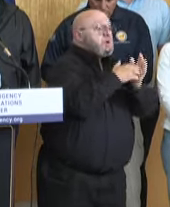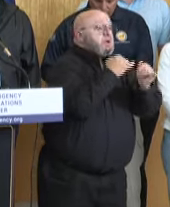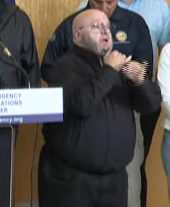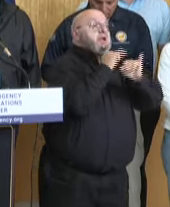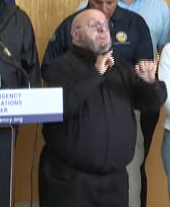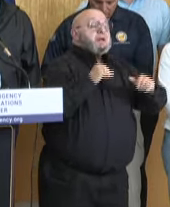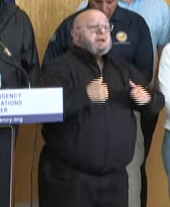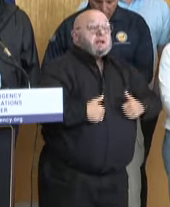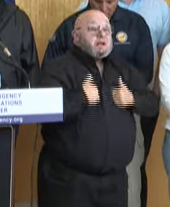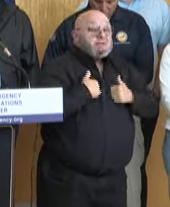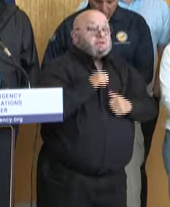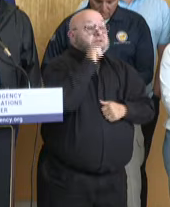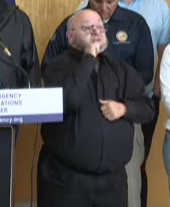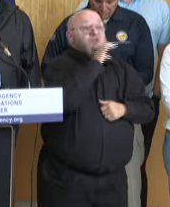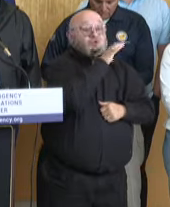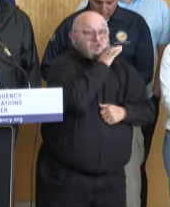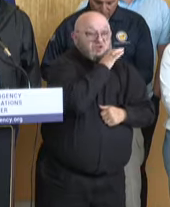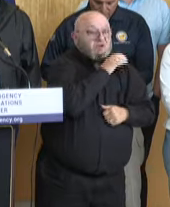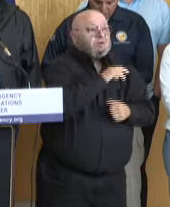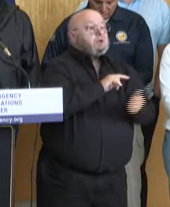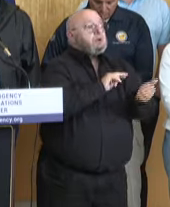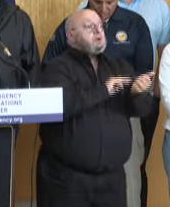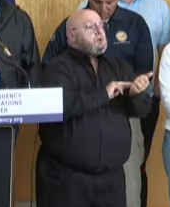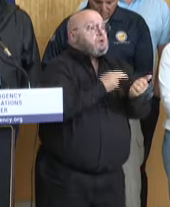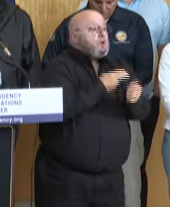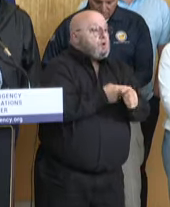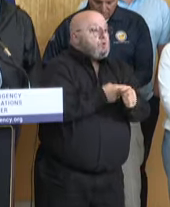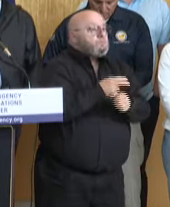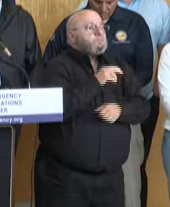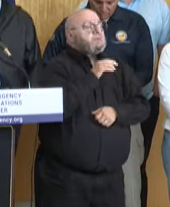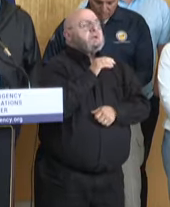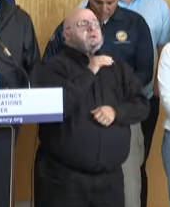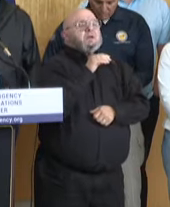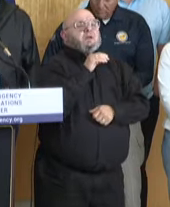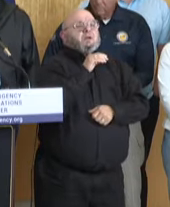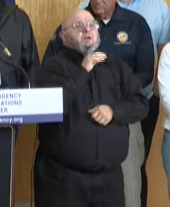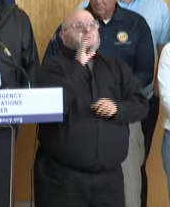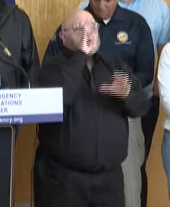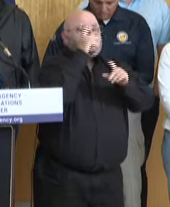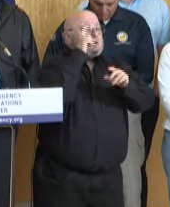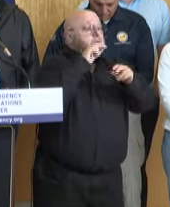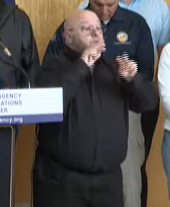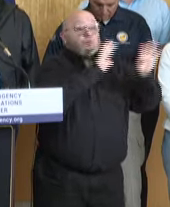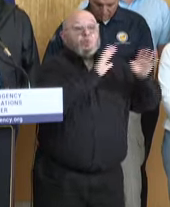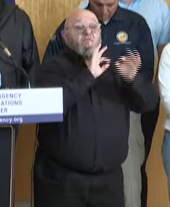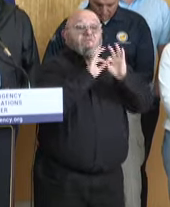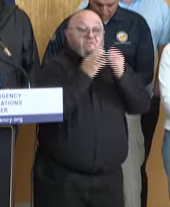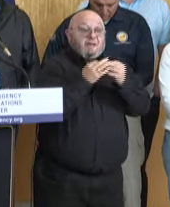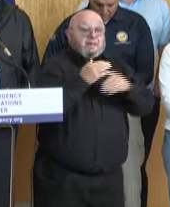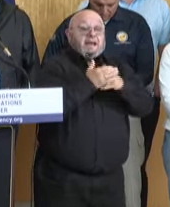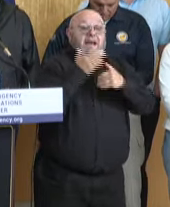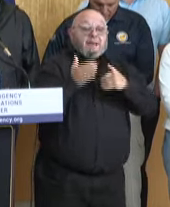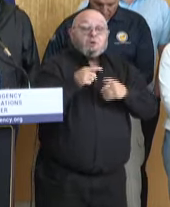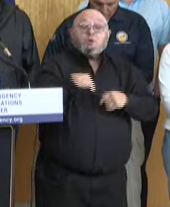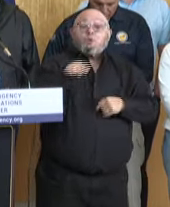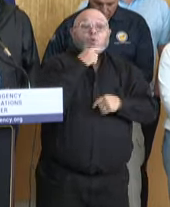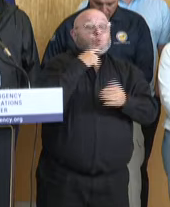QUE EL ÚBLICO NOS AYUDE. ÉJENNOS HACER UNA EVALUACÓN.